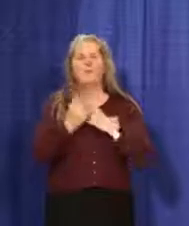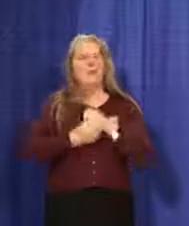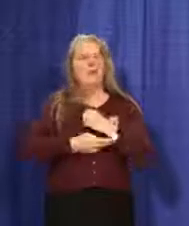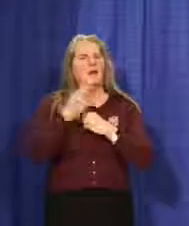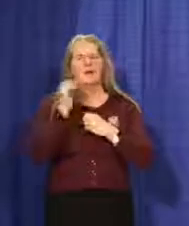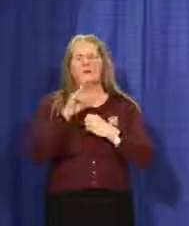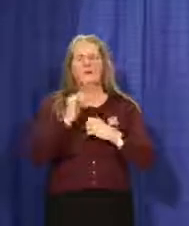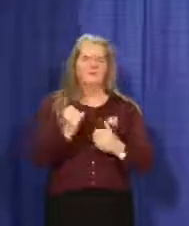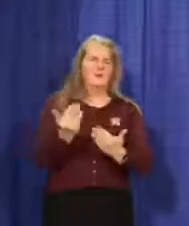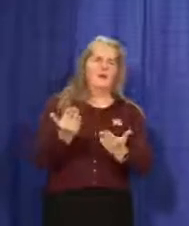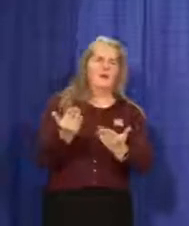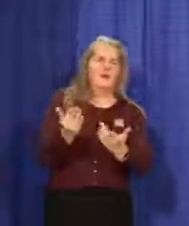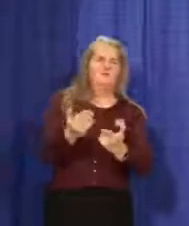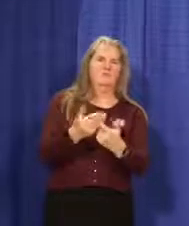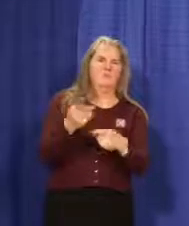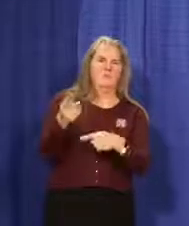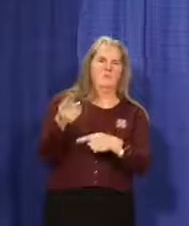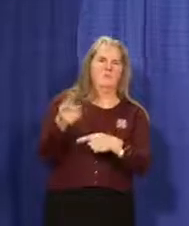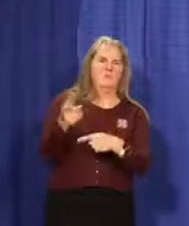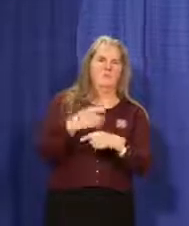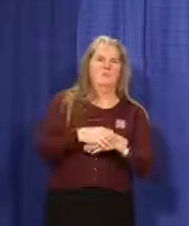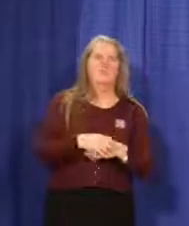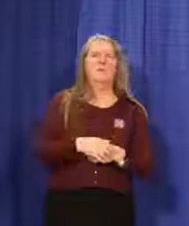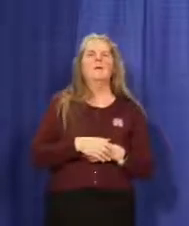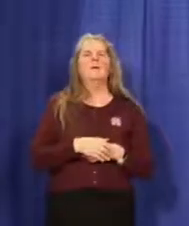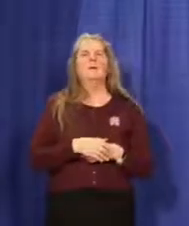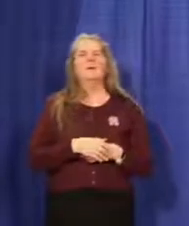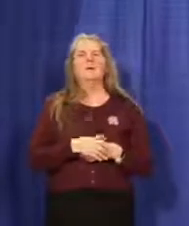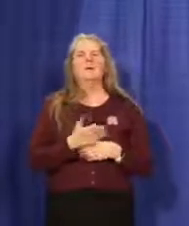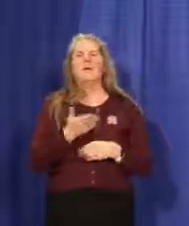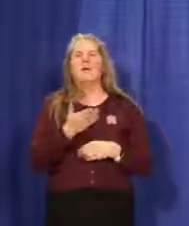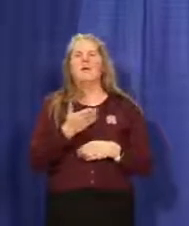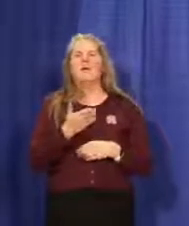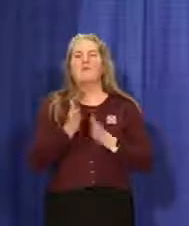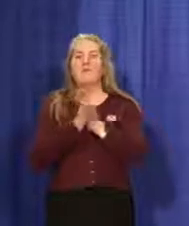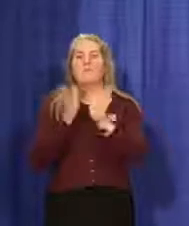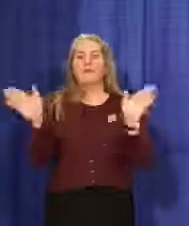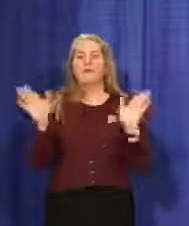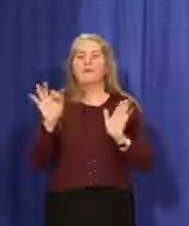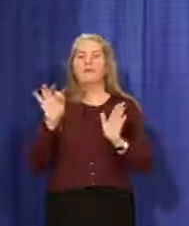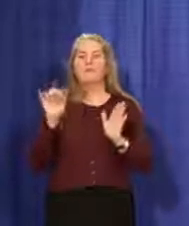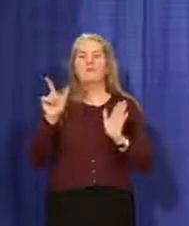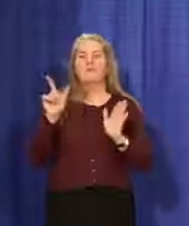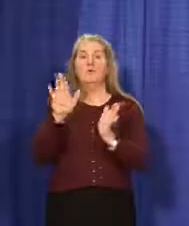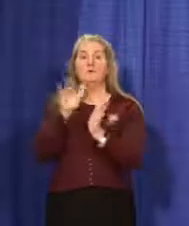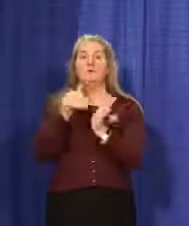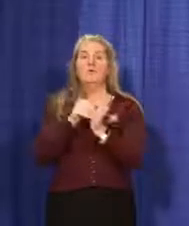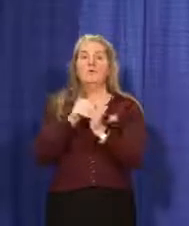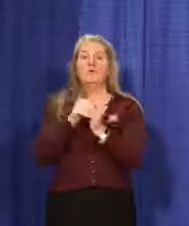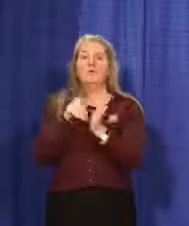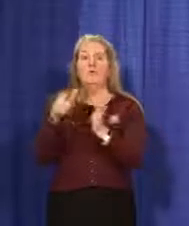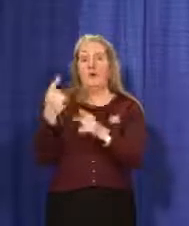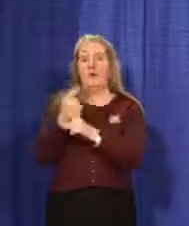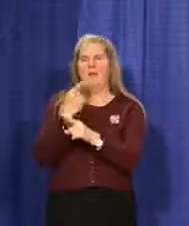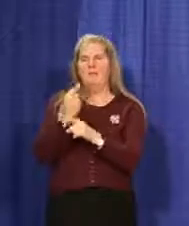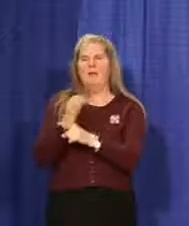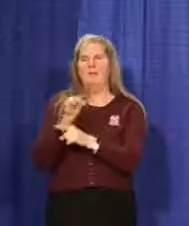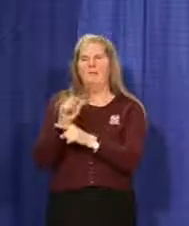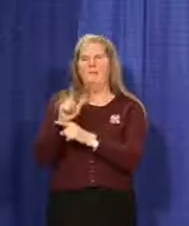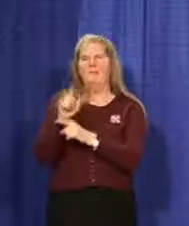They do not need to ask, but will be given. The product available at the public flu clinics is the